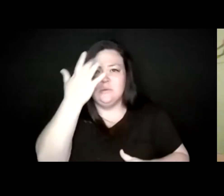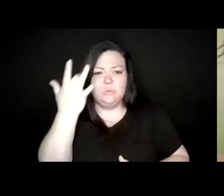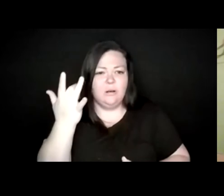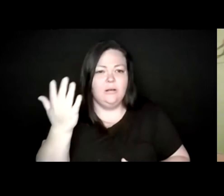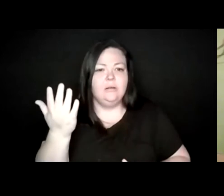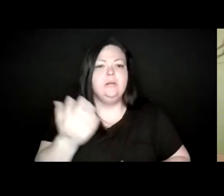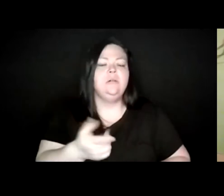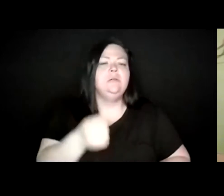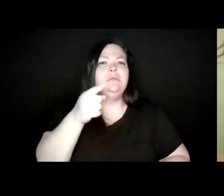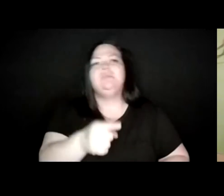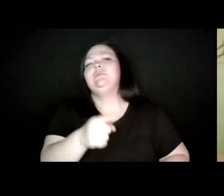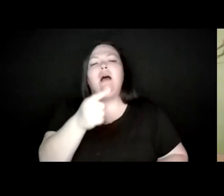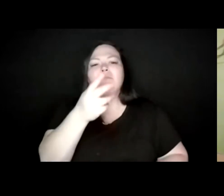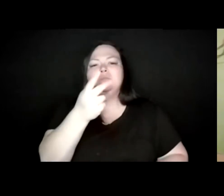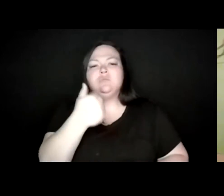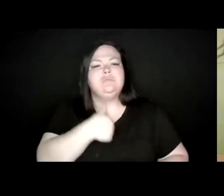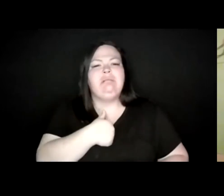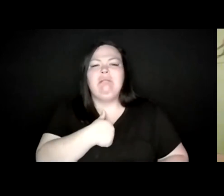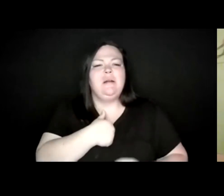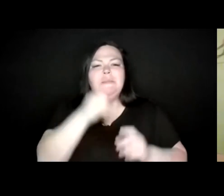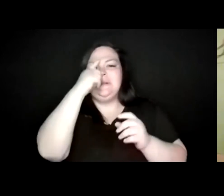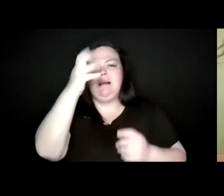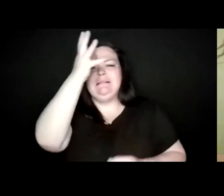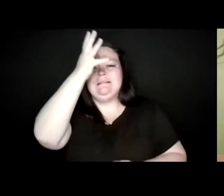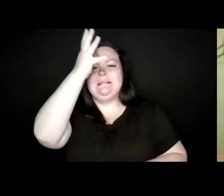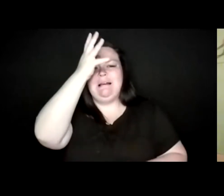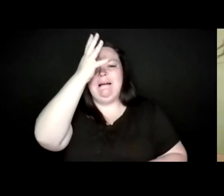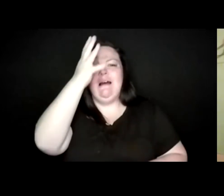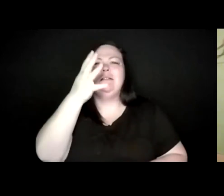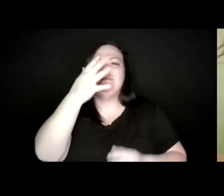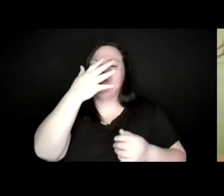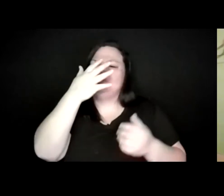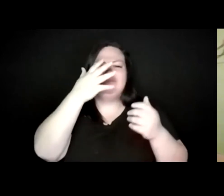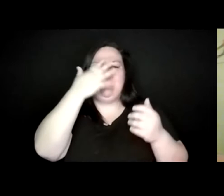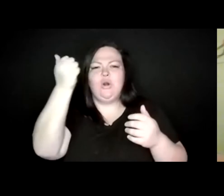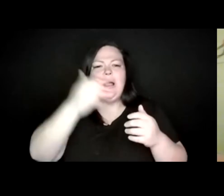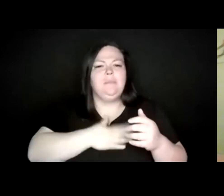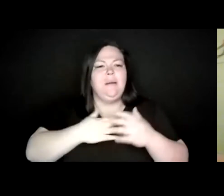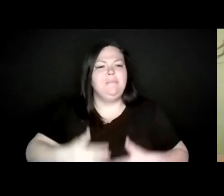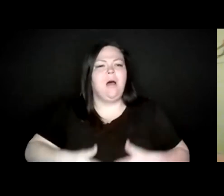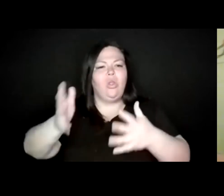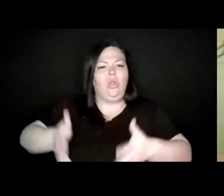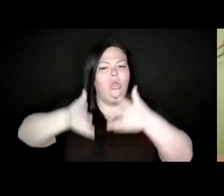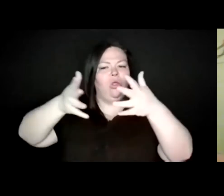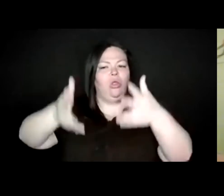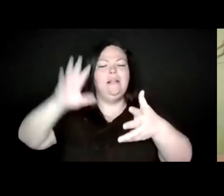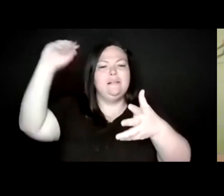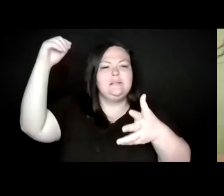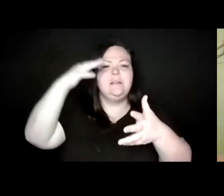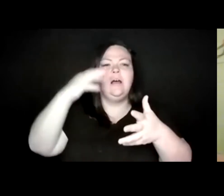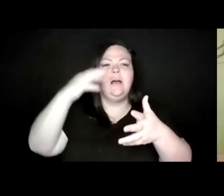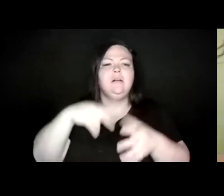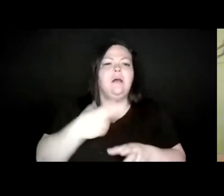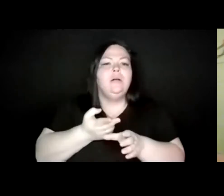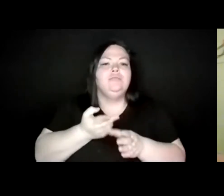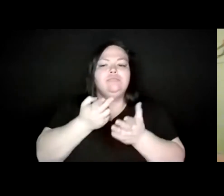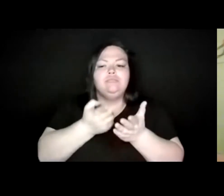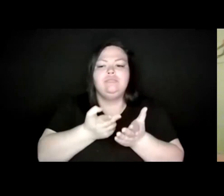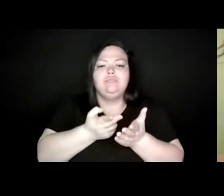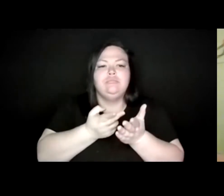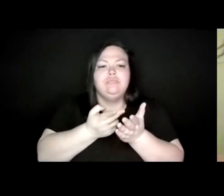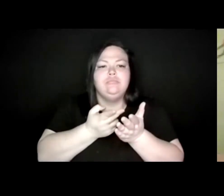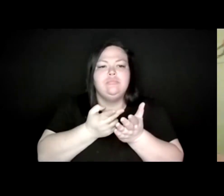dogs me, my father has forgotten my tiny body beneath the Caribbean sun, I sail like a tropical